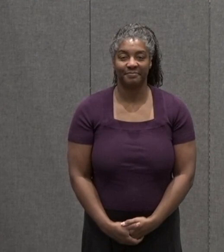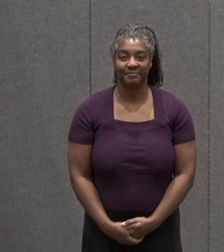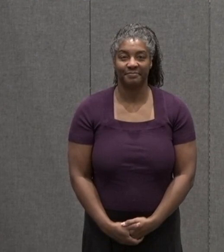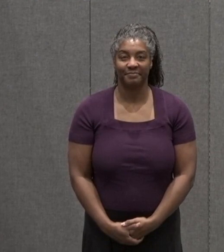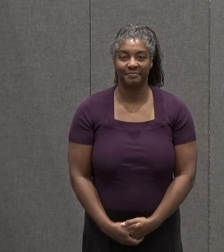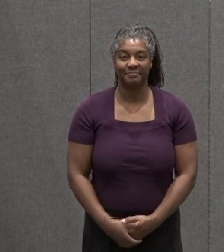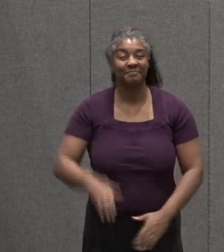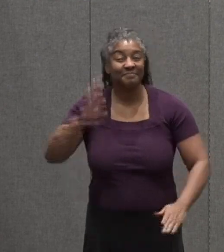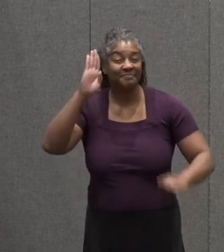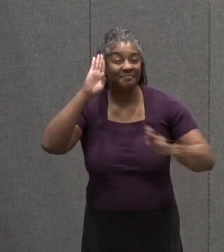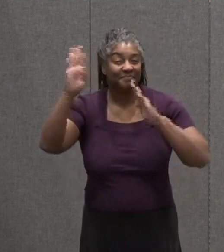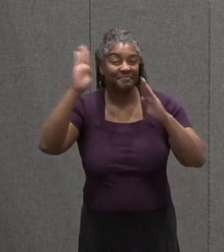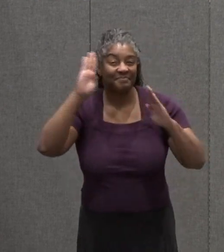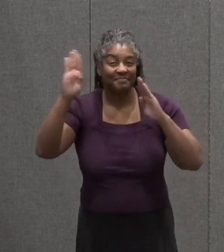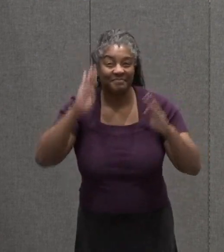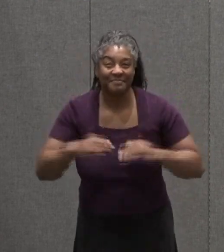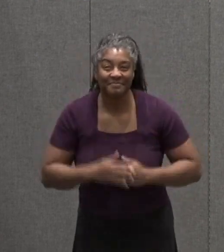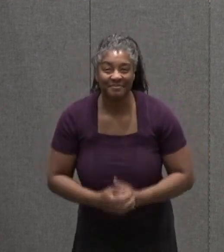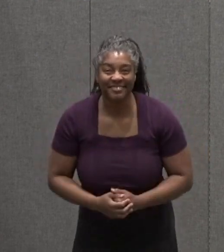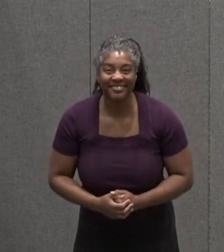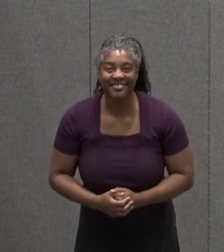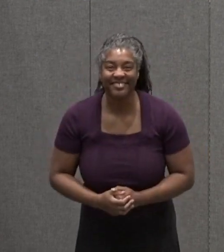Hi kids, I'm so delighted to be.